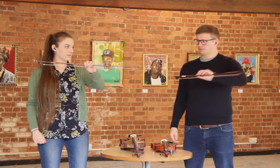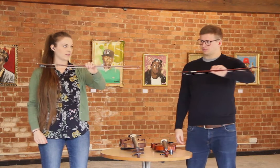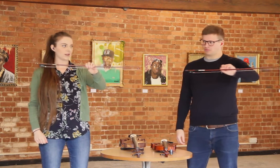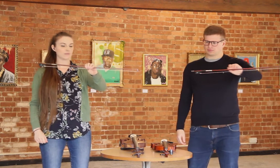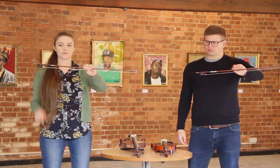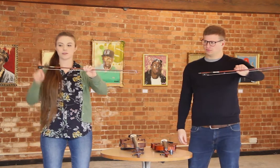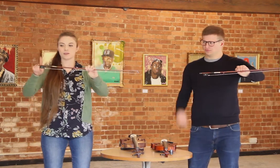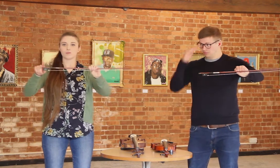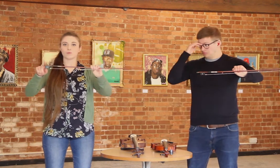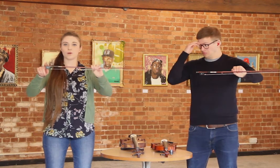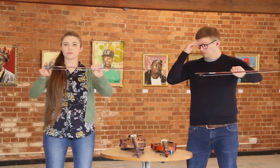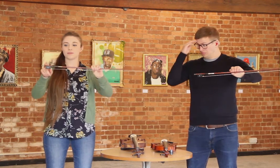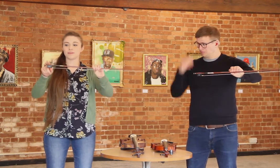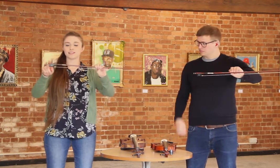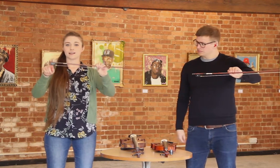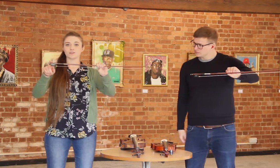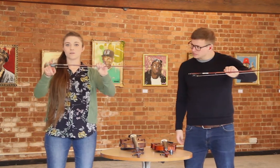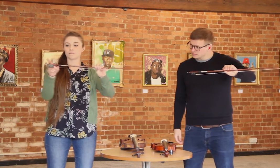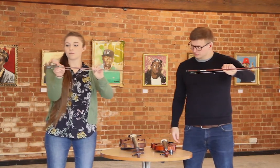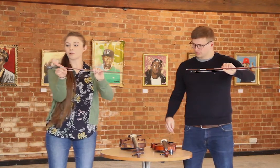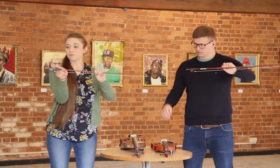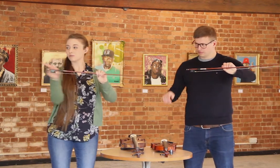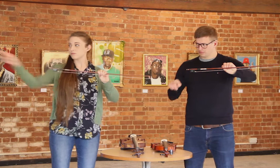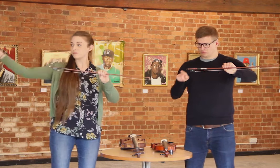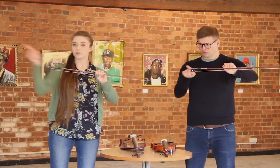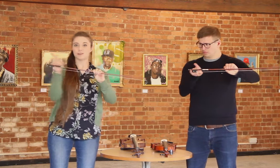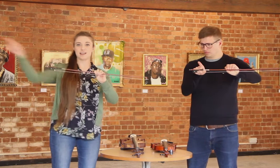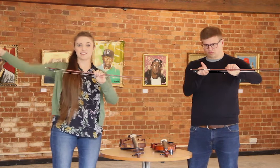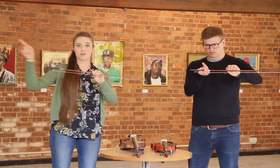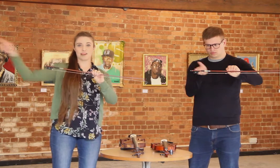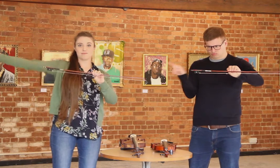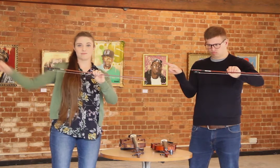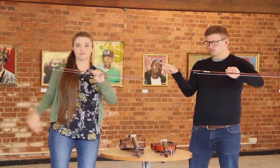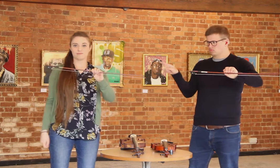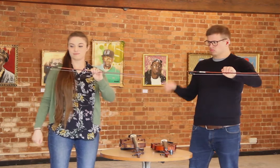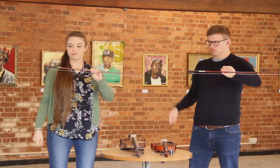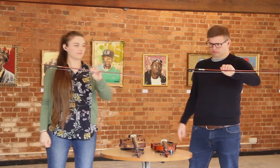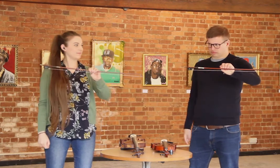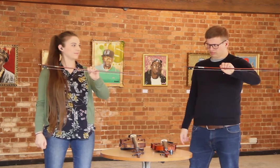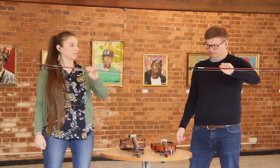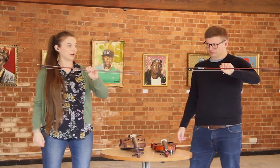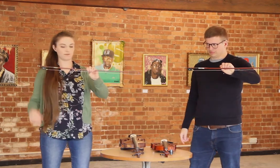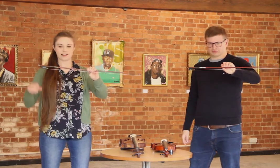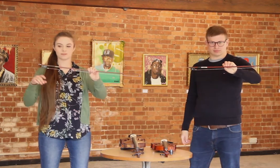There we go We want this end of the bow to be facing that way Perfect